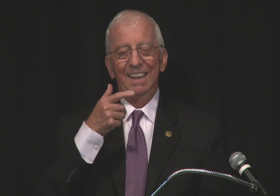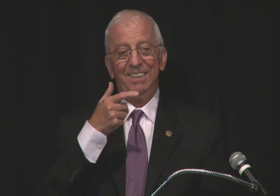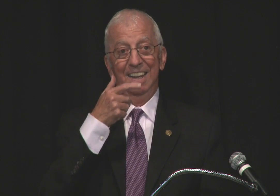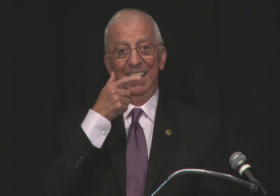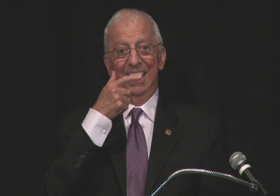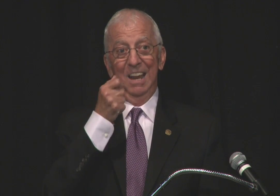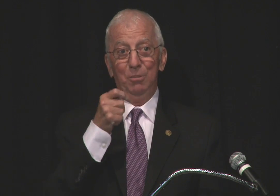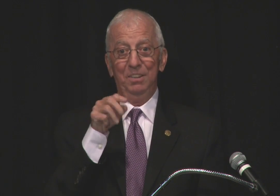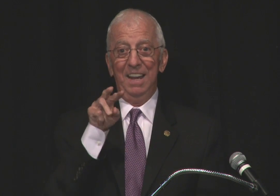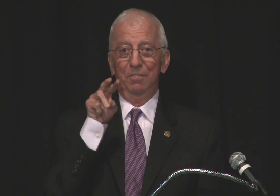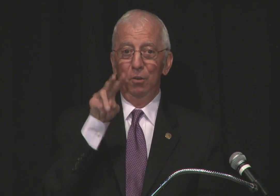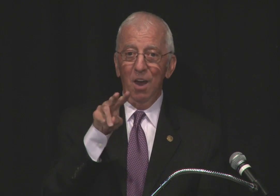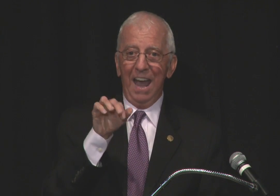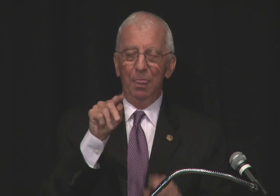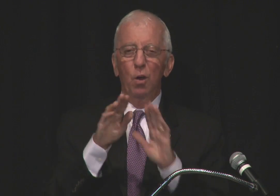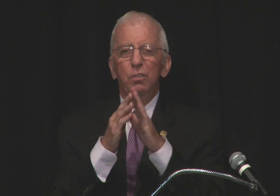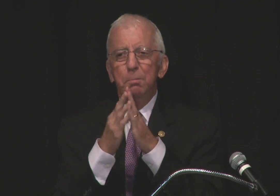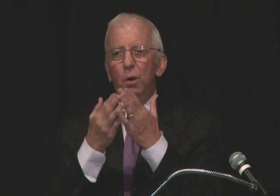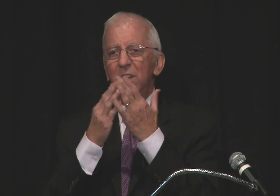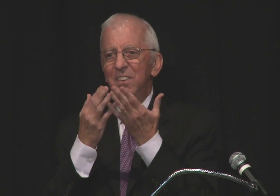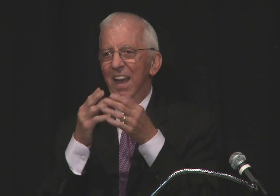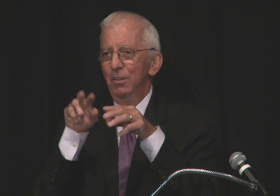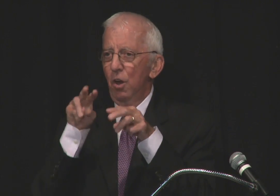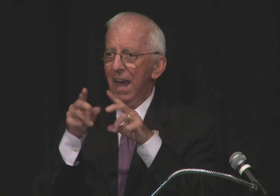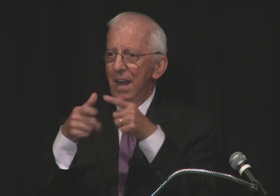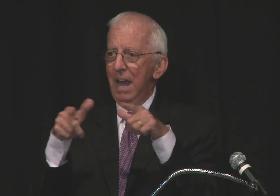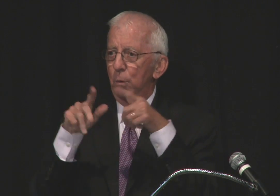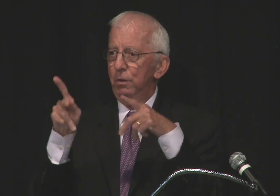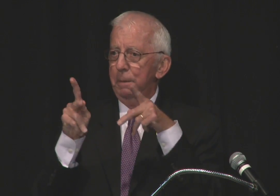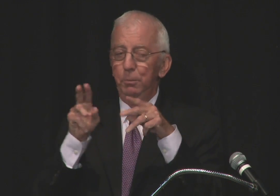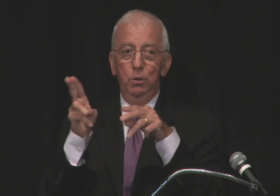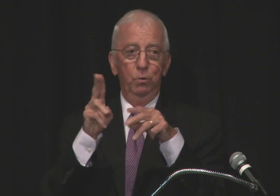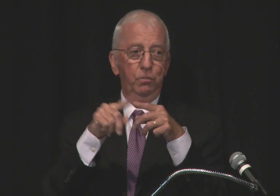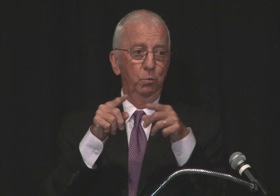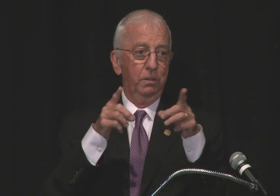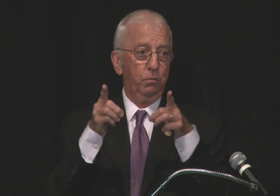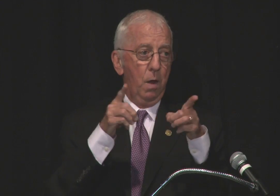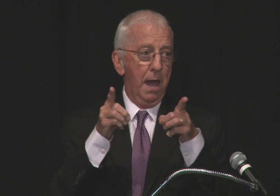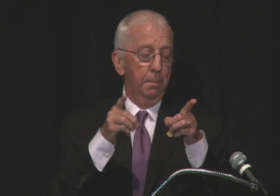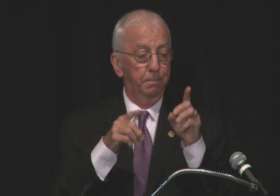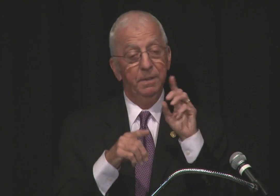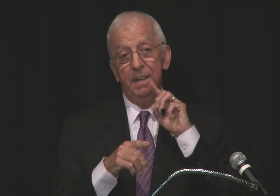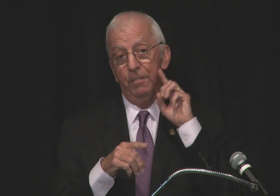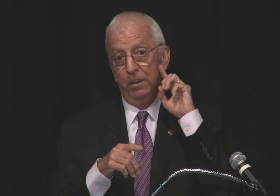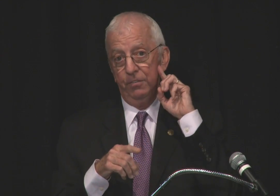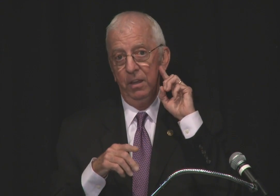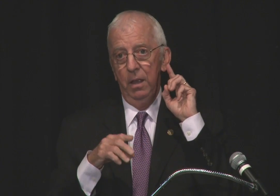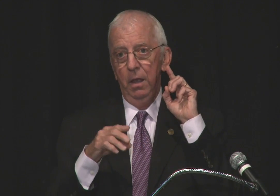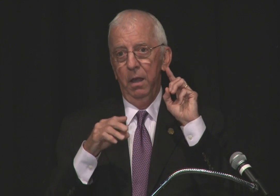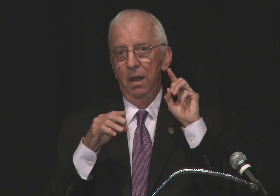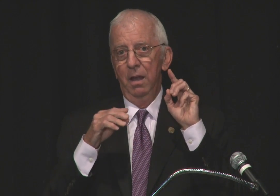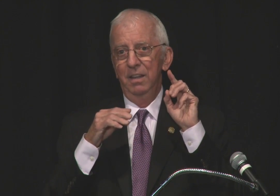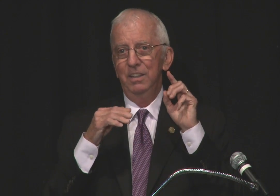It's interesting, if you look at those books and you look at language people used to describe deafness,